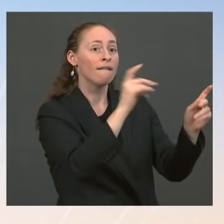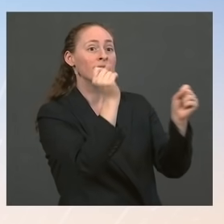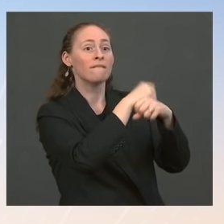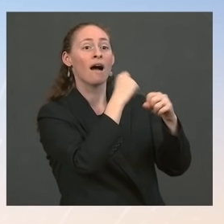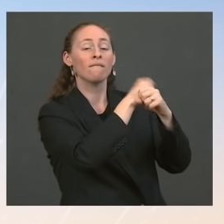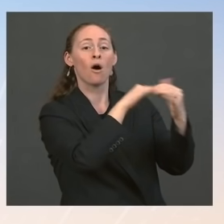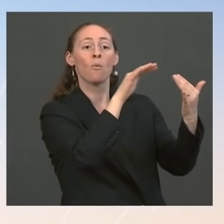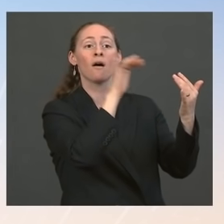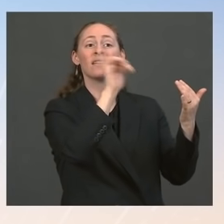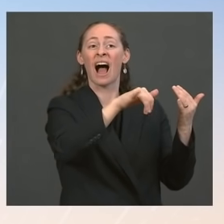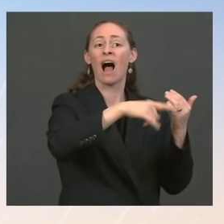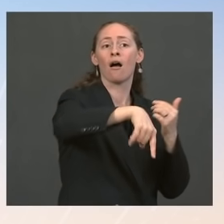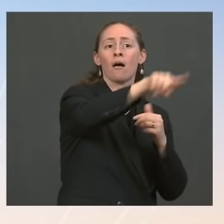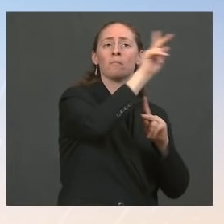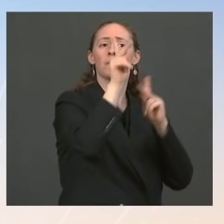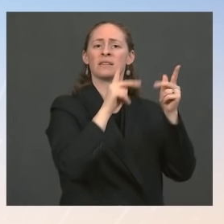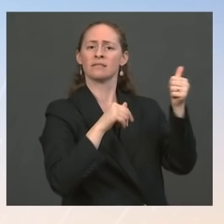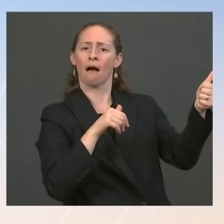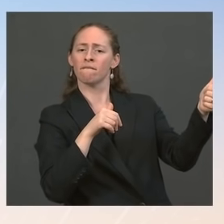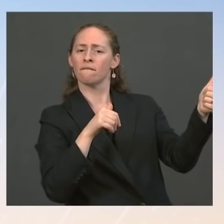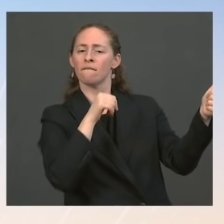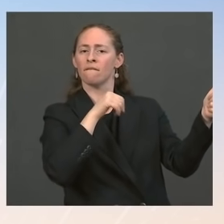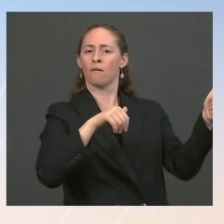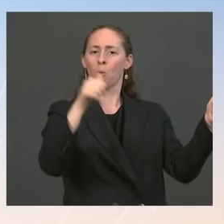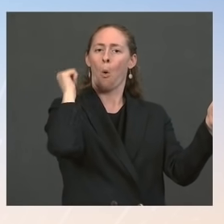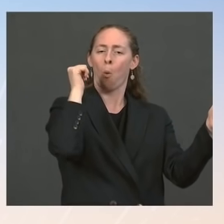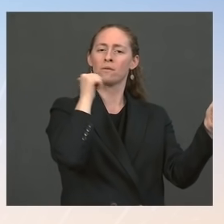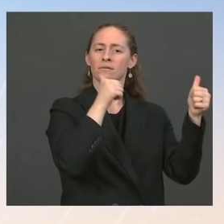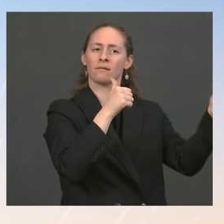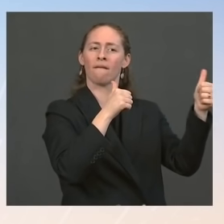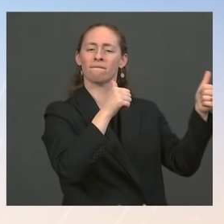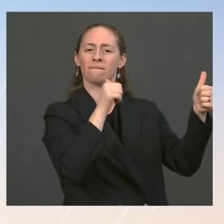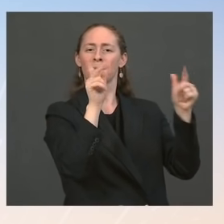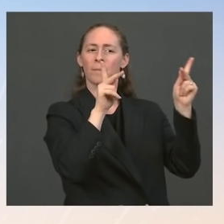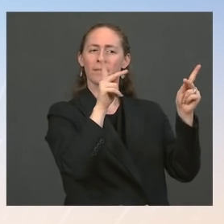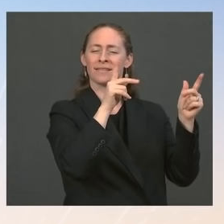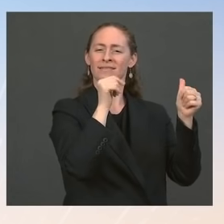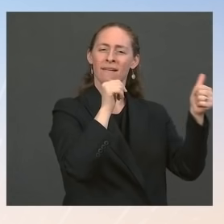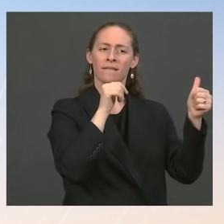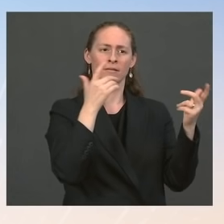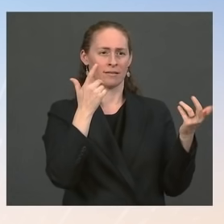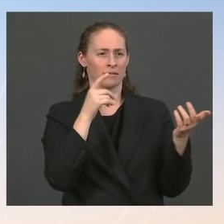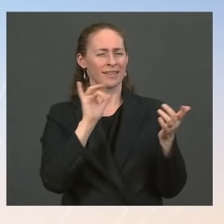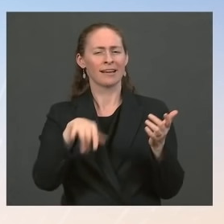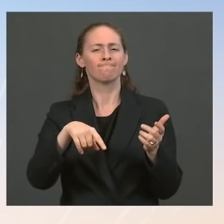And it was about a phase, not a long-term recommendation. The Press: And then two quick follow-ups. Yesterday, I asked you about